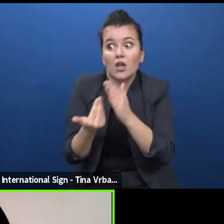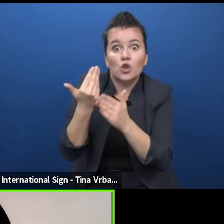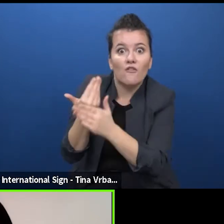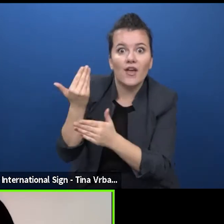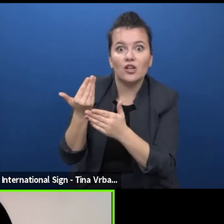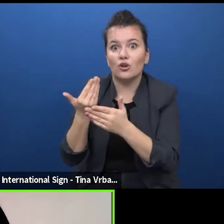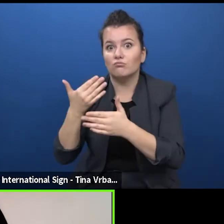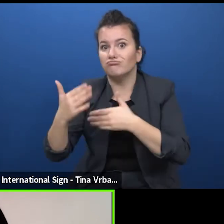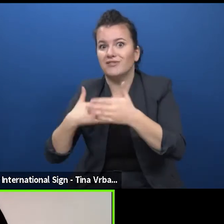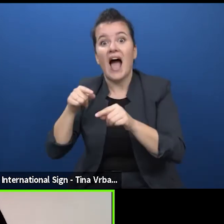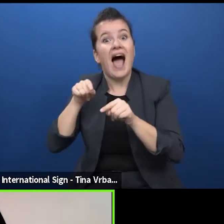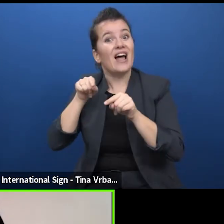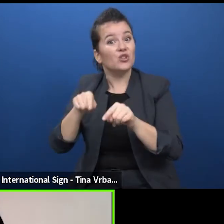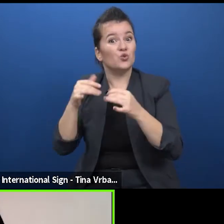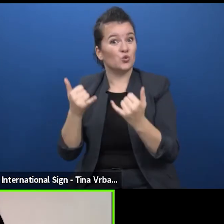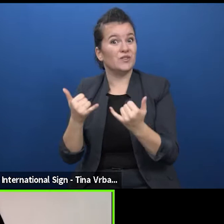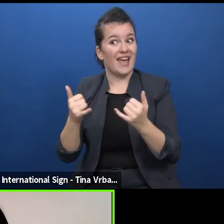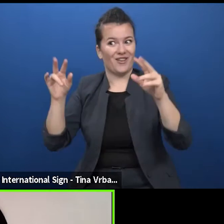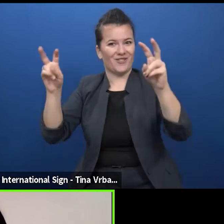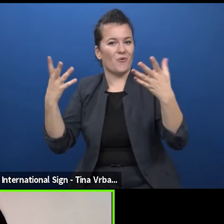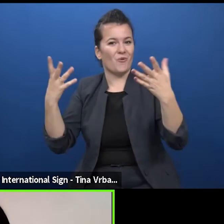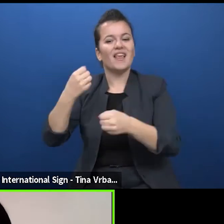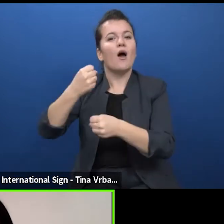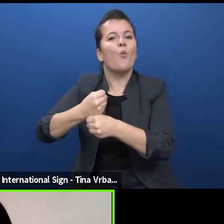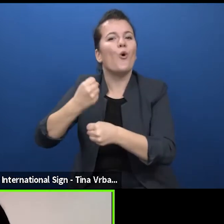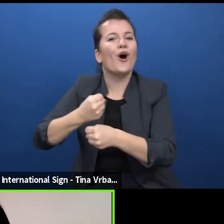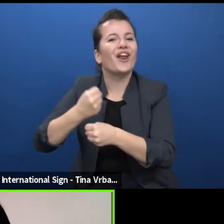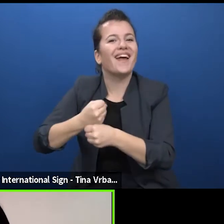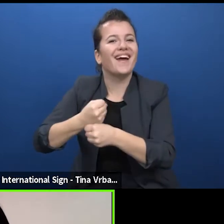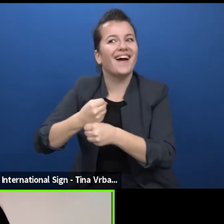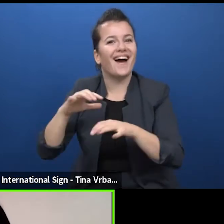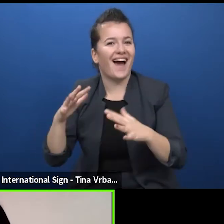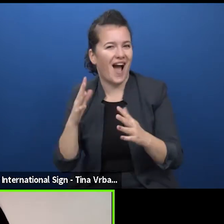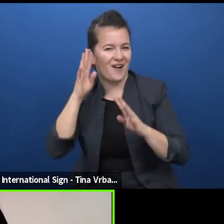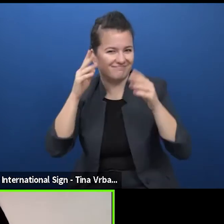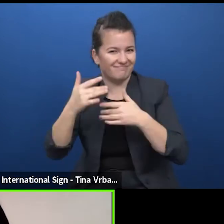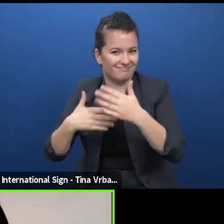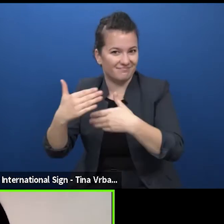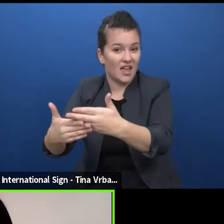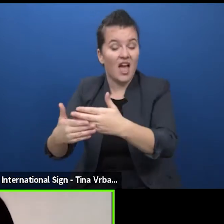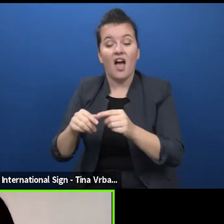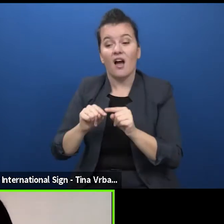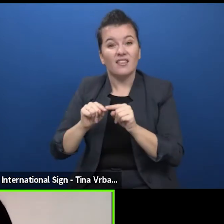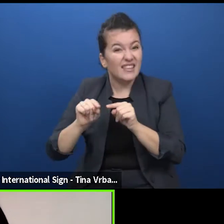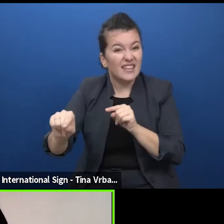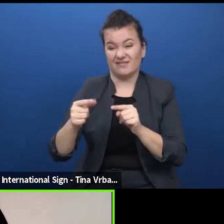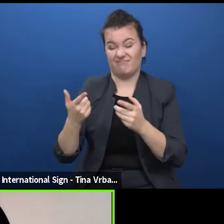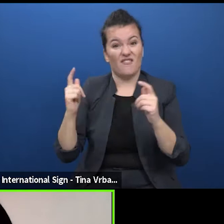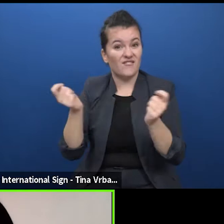entitled At Work, invite you for four full days to immerse yourself in virtual worlds and test